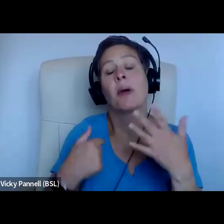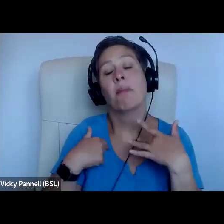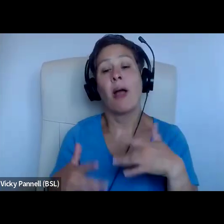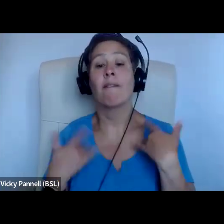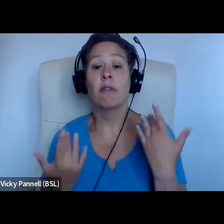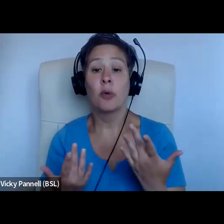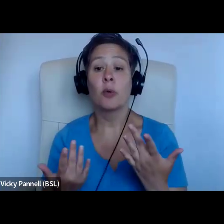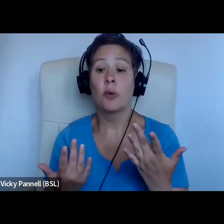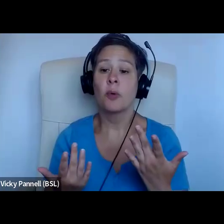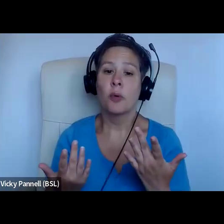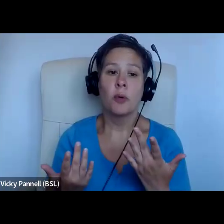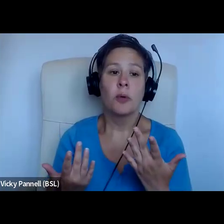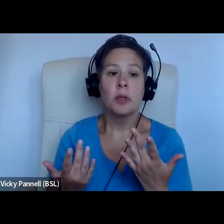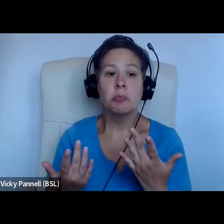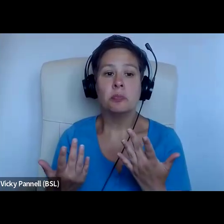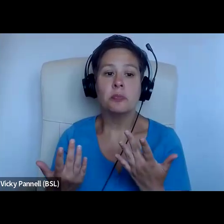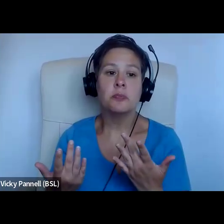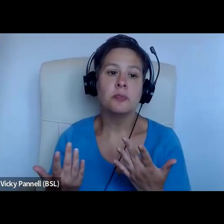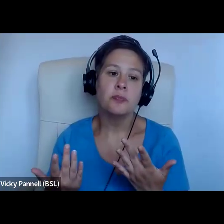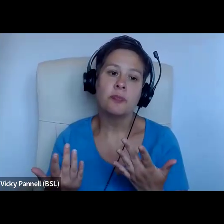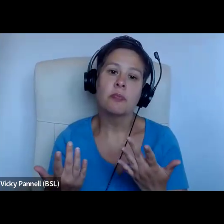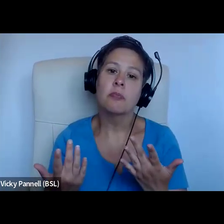impacted by a policy add up to something quite substantial.